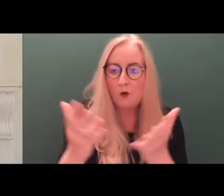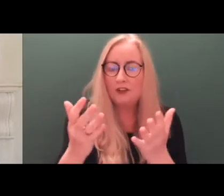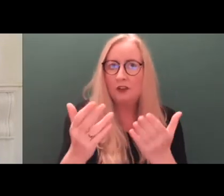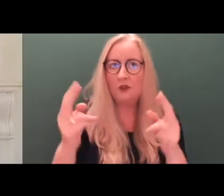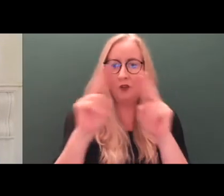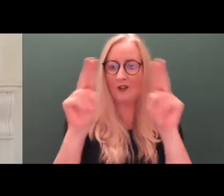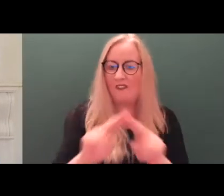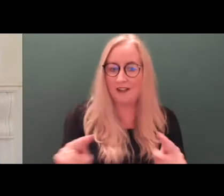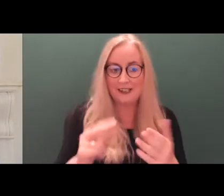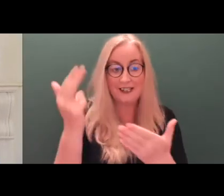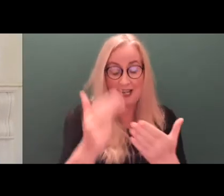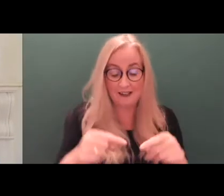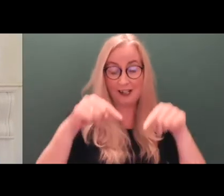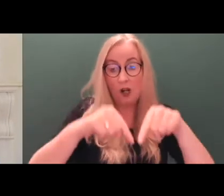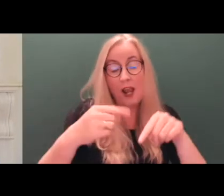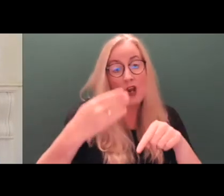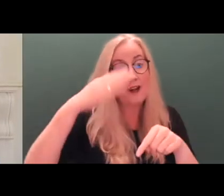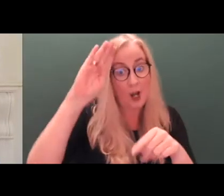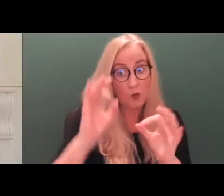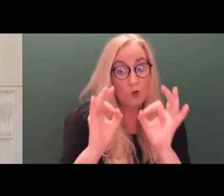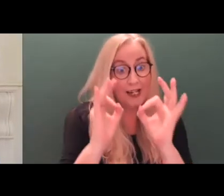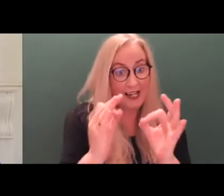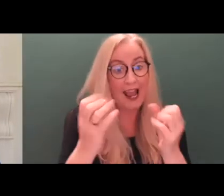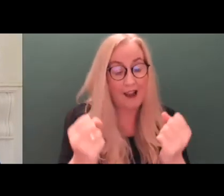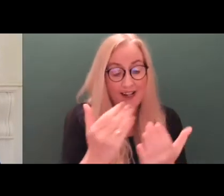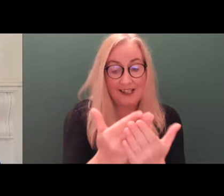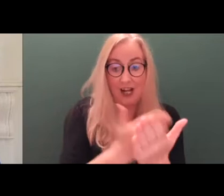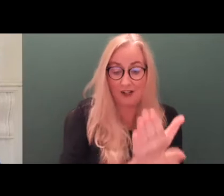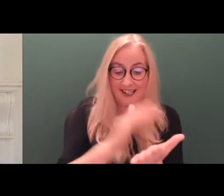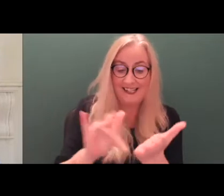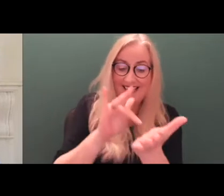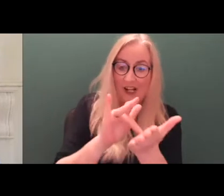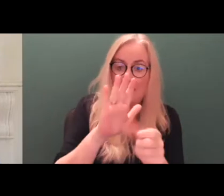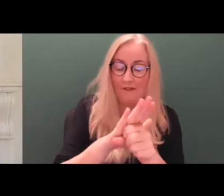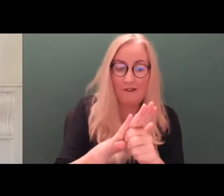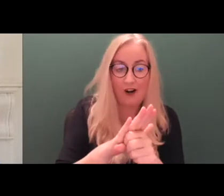and Ireland is unique in having a statutory Centre for Excellence in Universal Design,